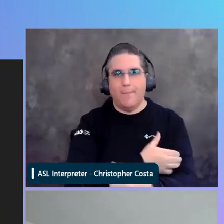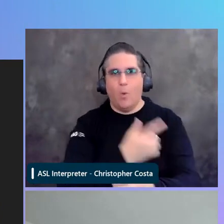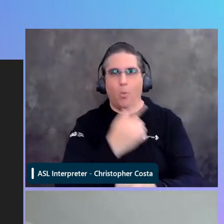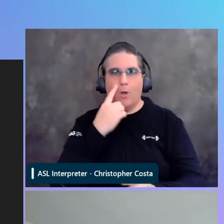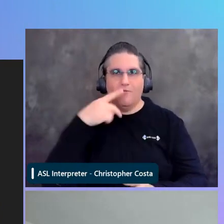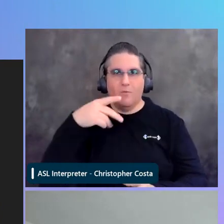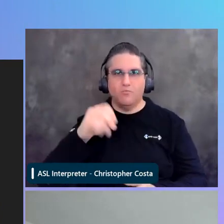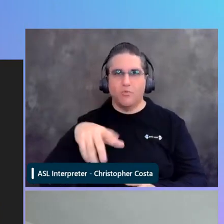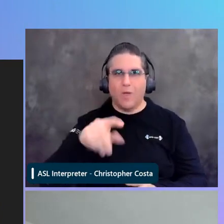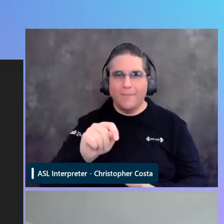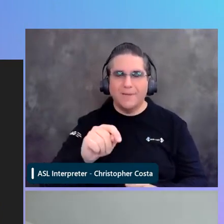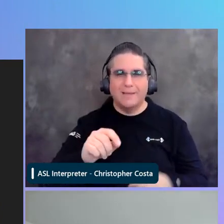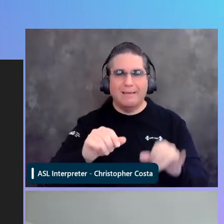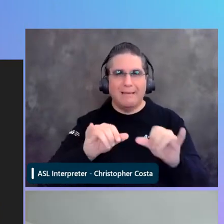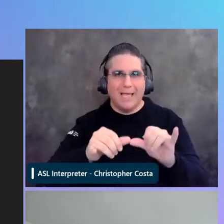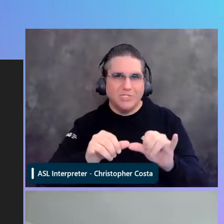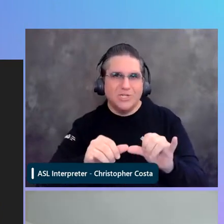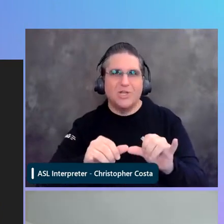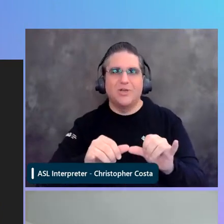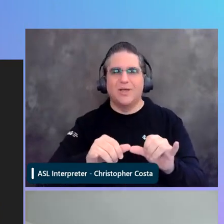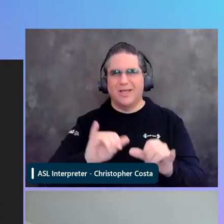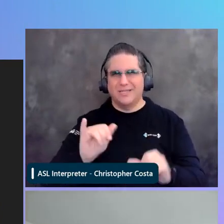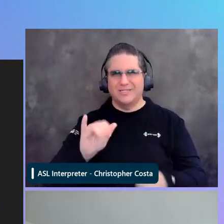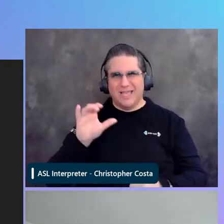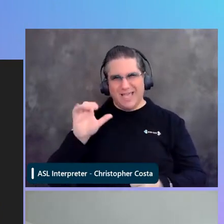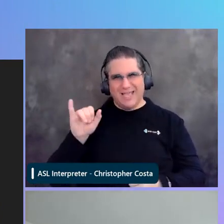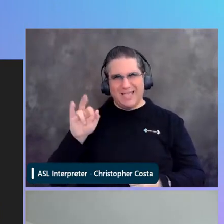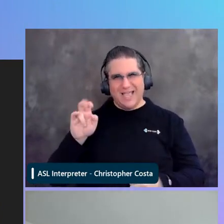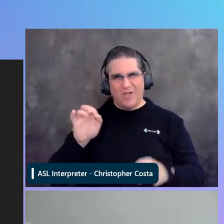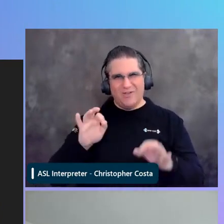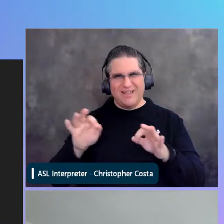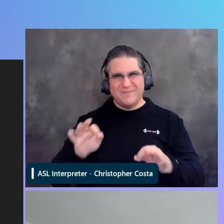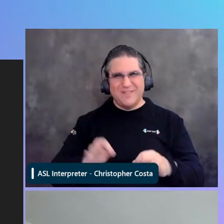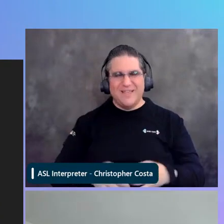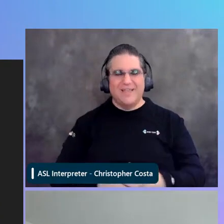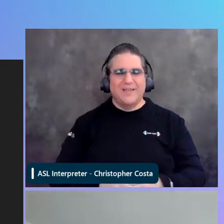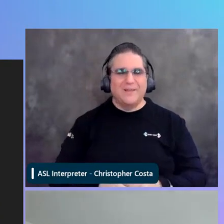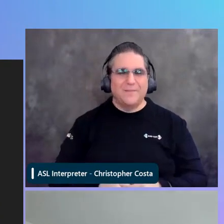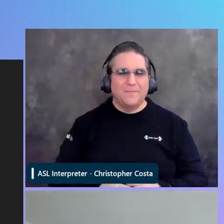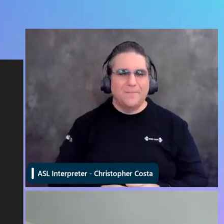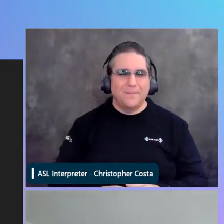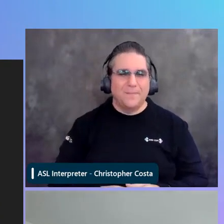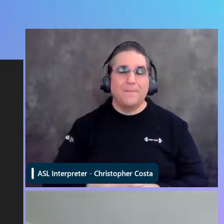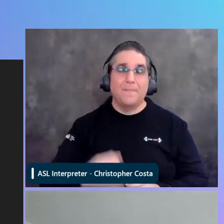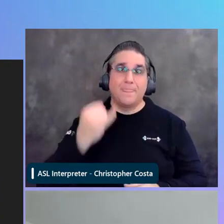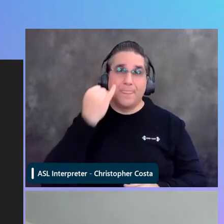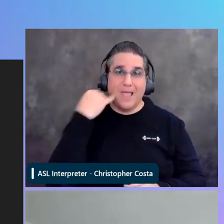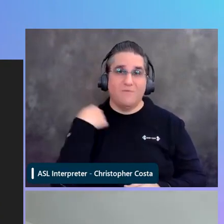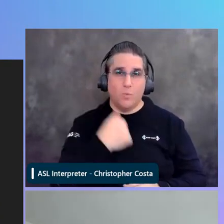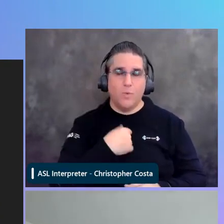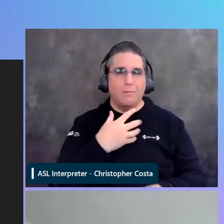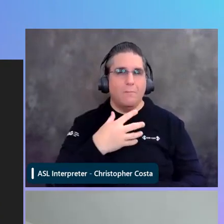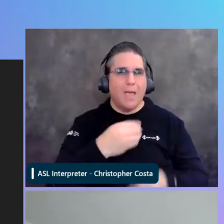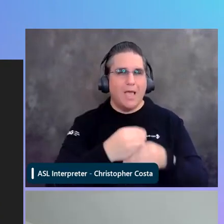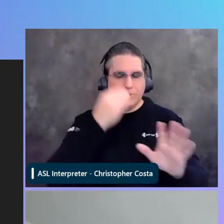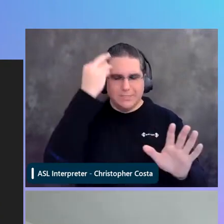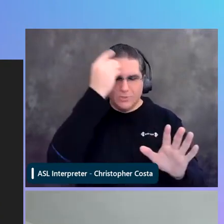little bit of what Carrie was just talking about it by giving some extra consideration on how